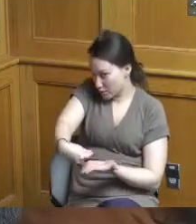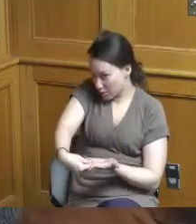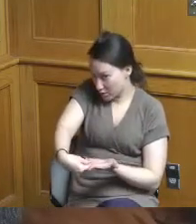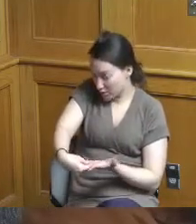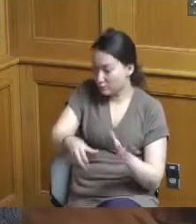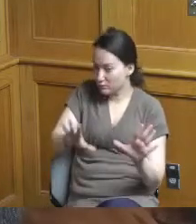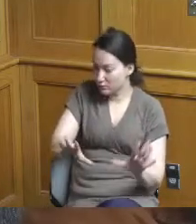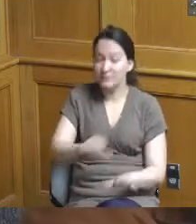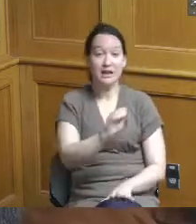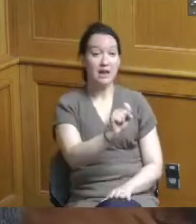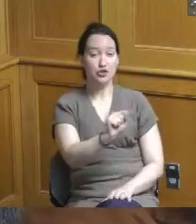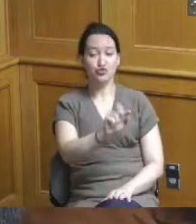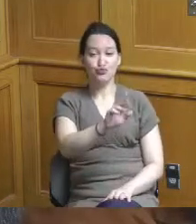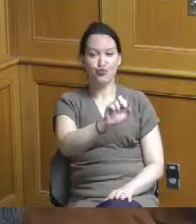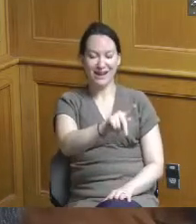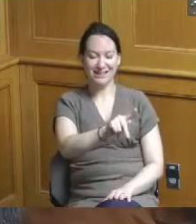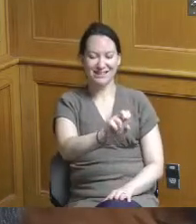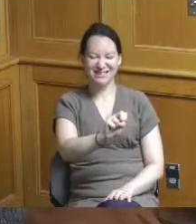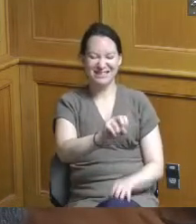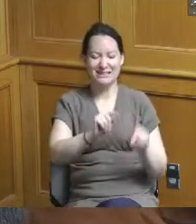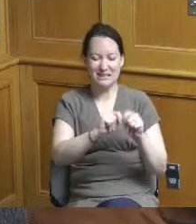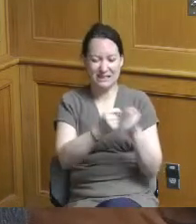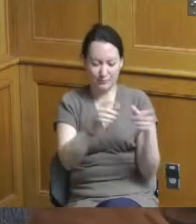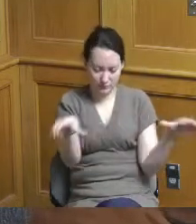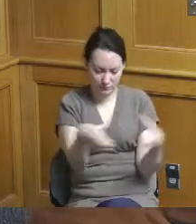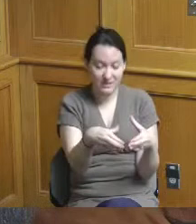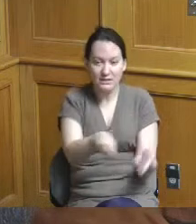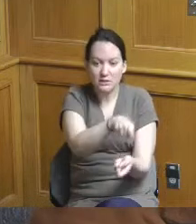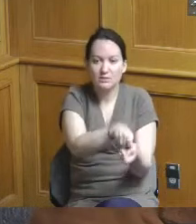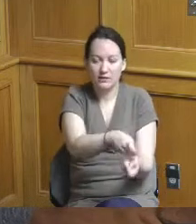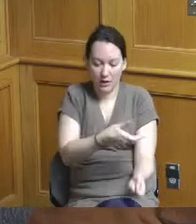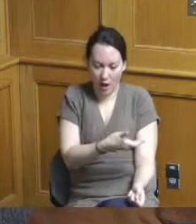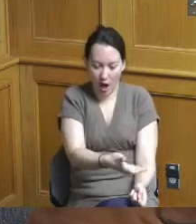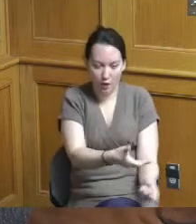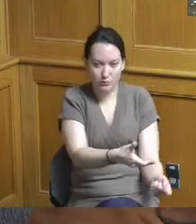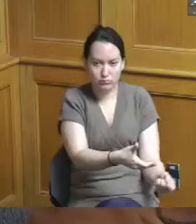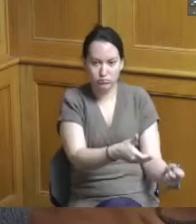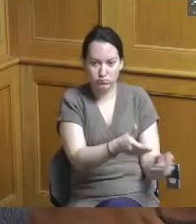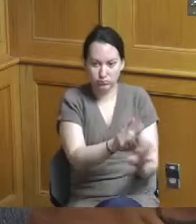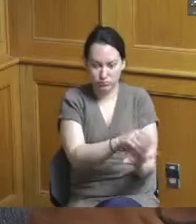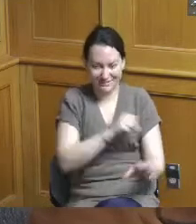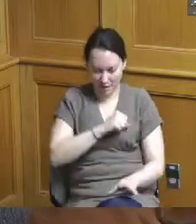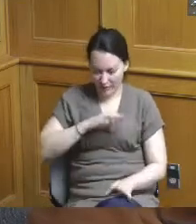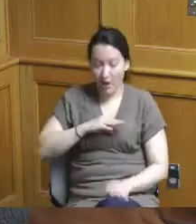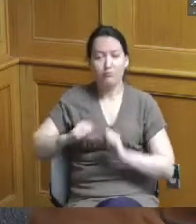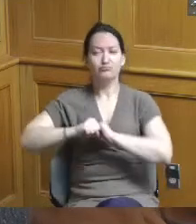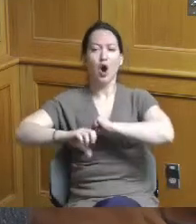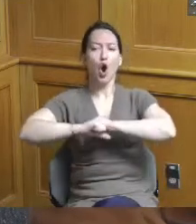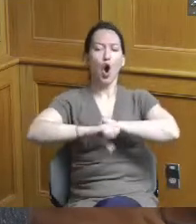a strike team that would be hired to do it and we would have a marketing I want to keep the